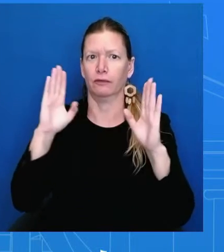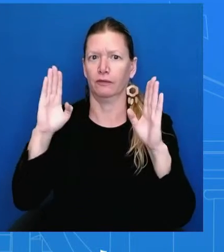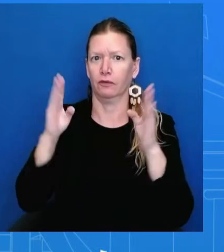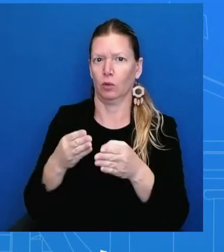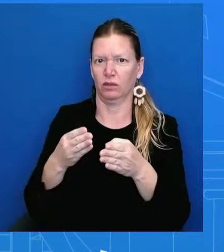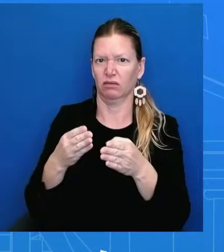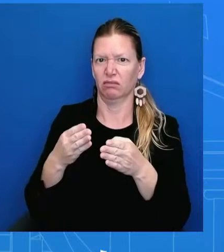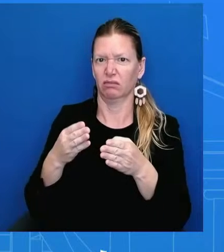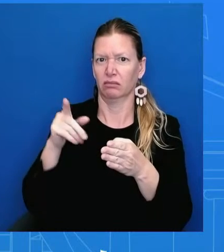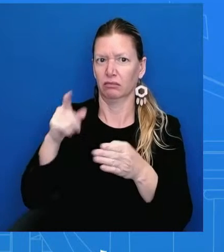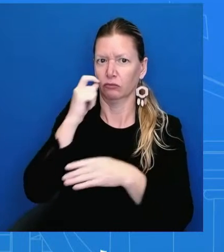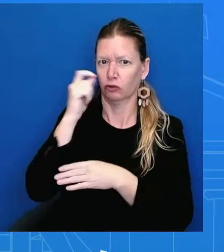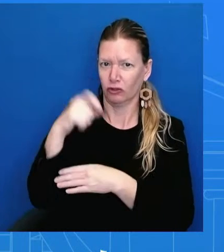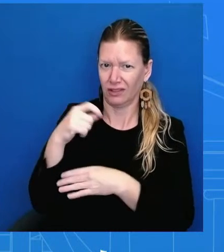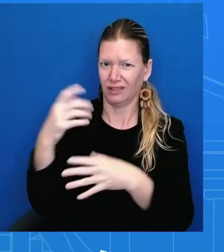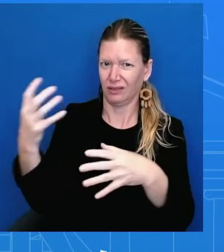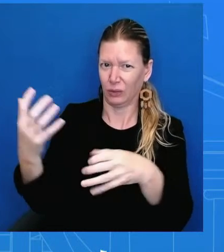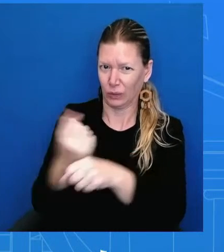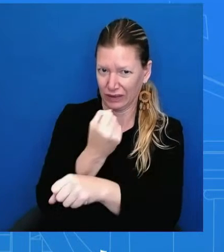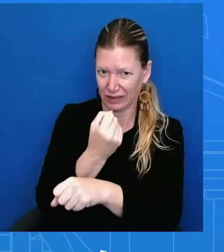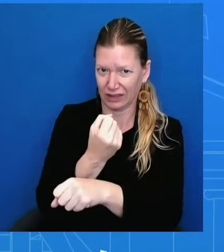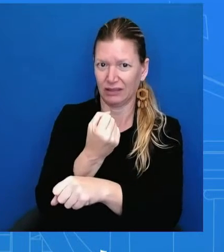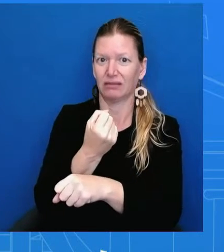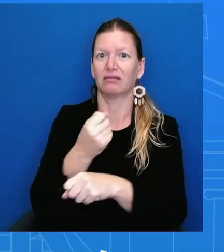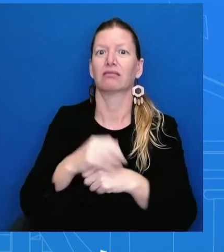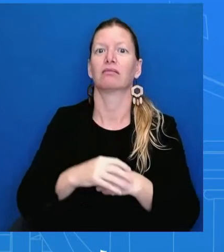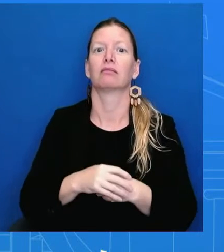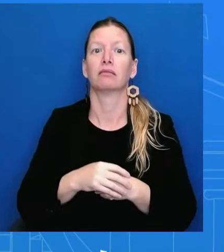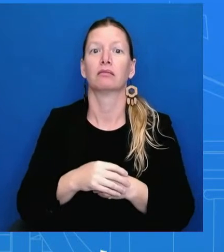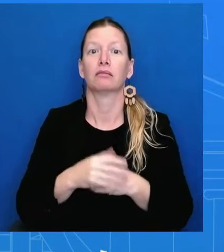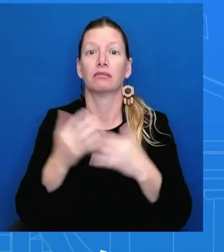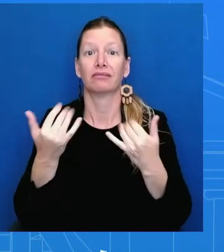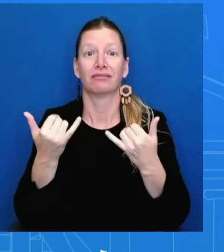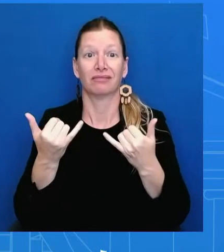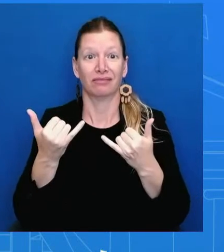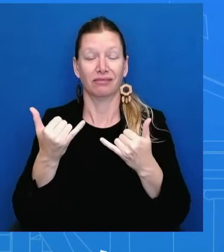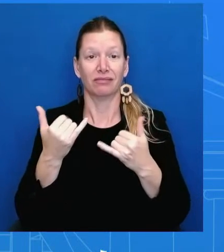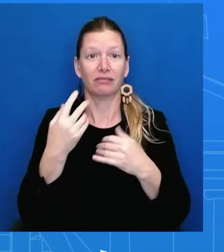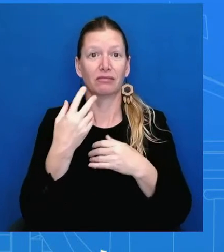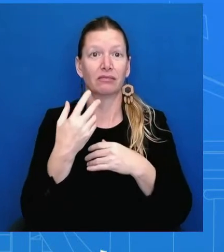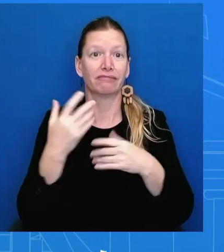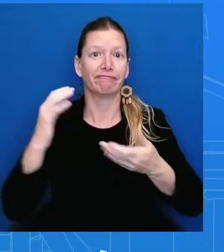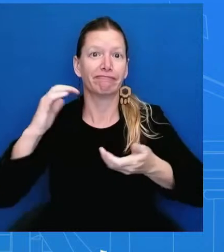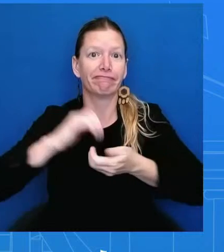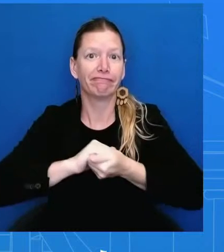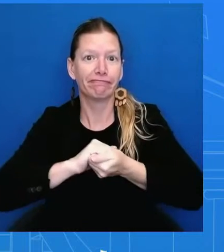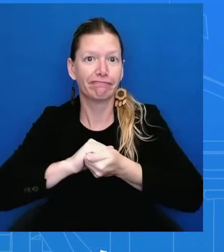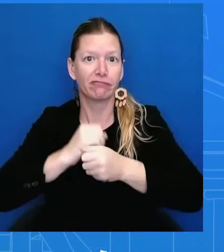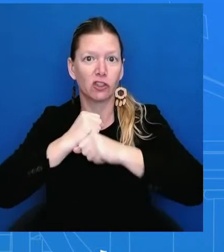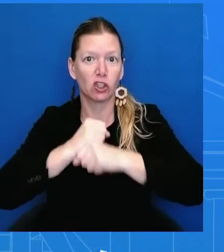at the G7 in Italy -- I mean, we're one of many other nations that have done that, too, because we know that whenever this war ends,